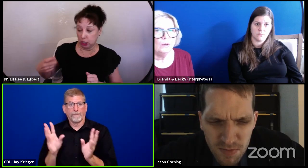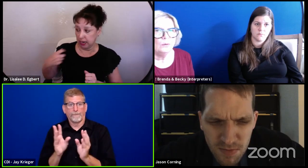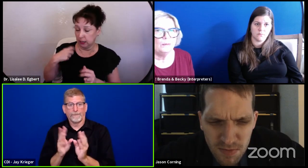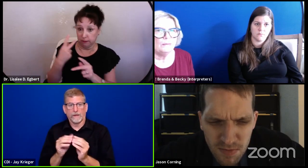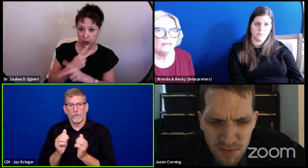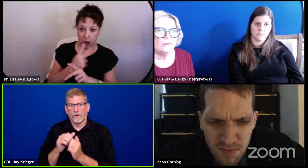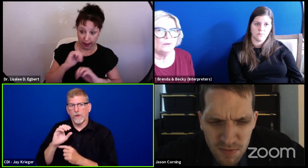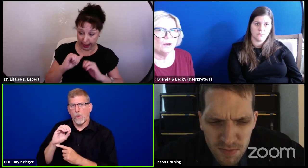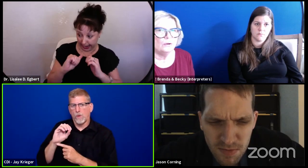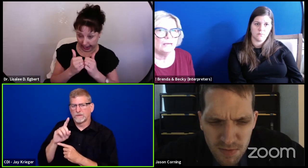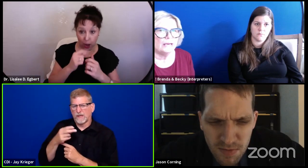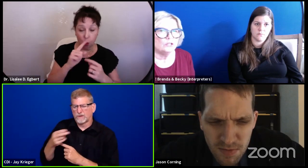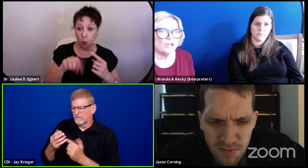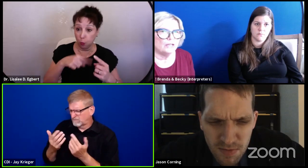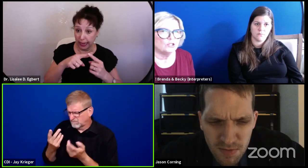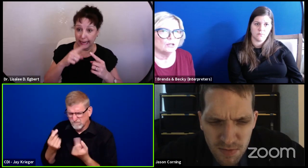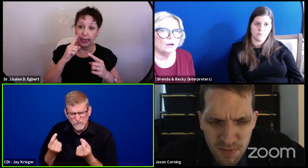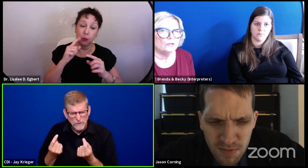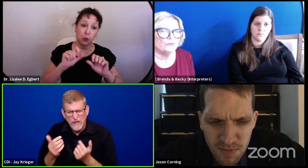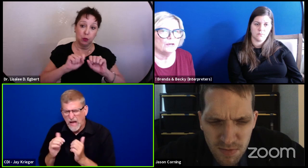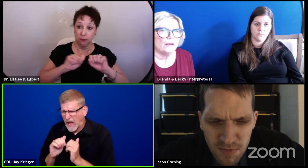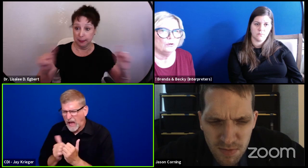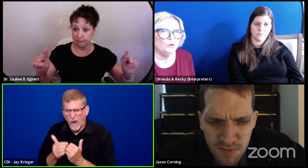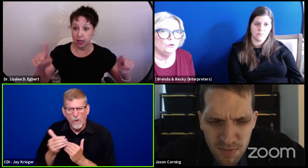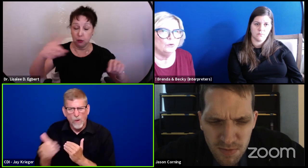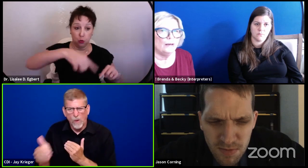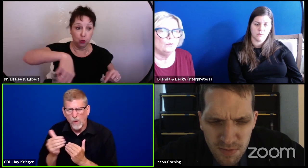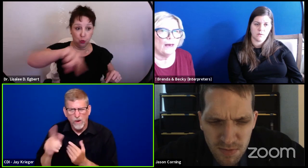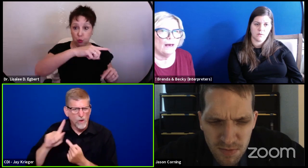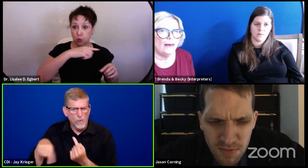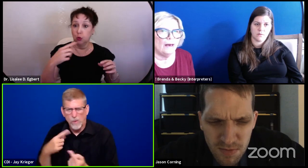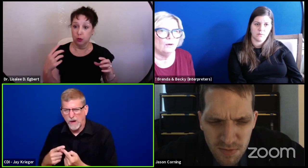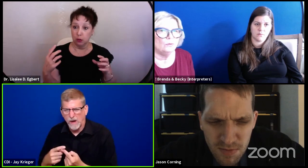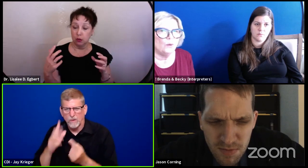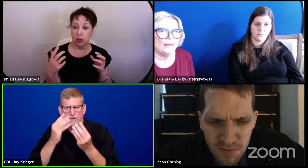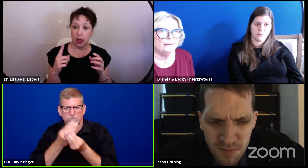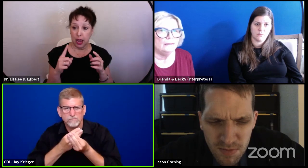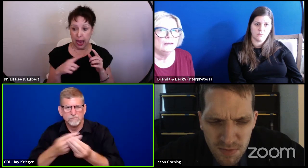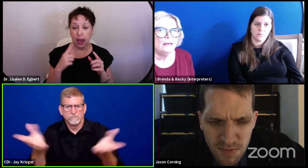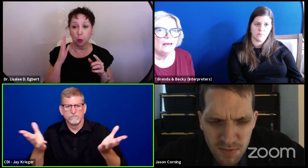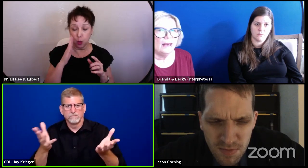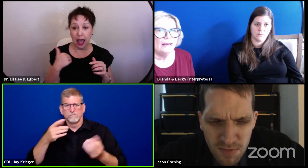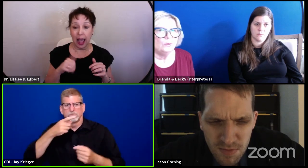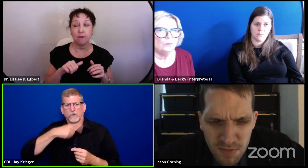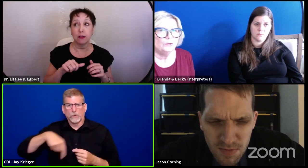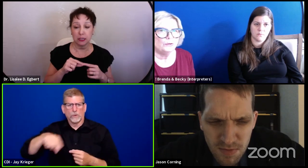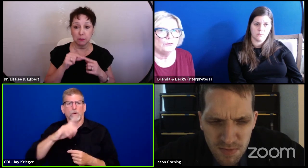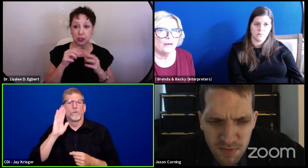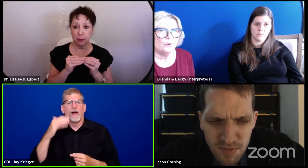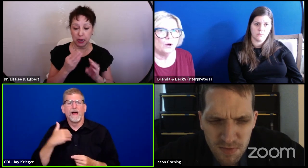We will be meeting with ODHH to figure out who and how and when, and we will notify you